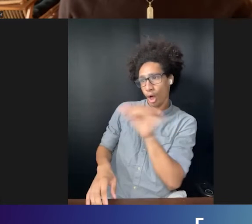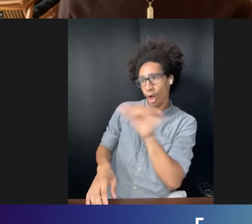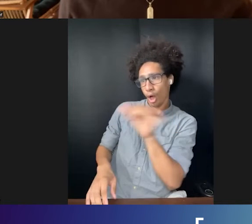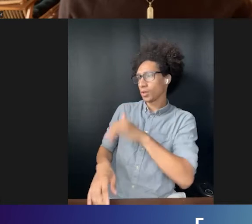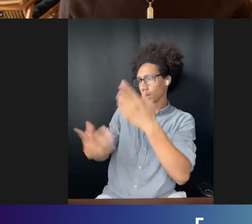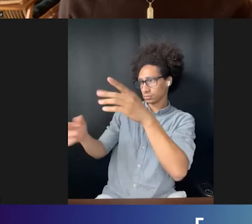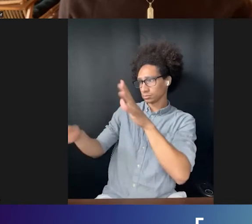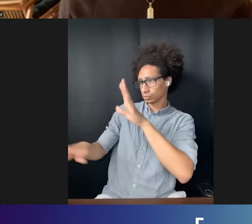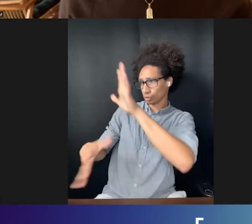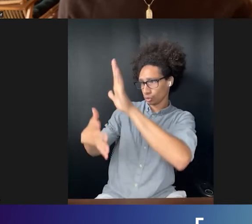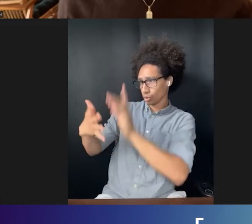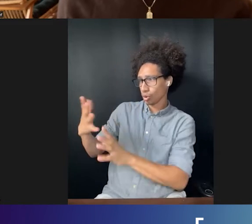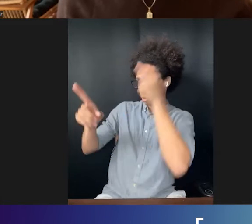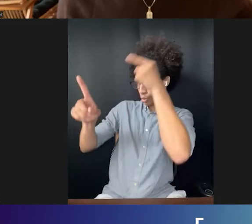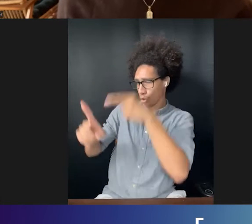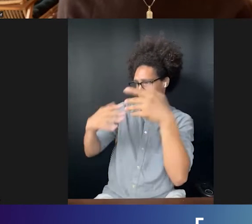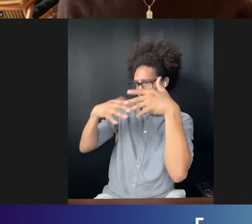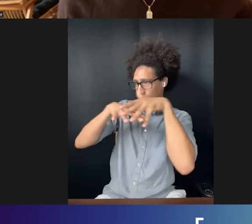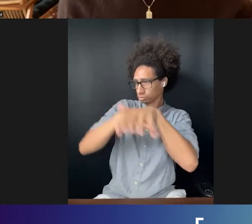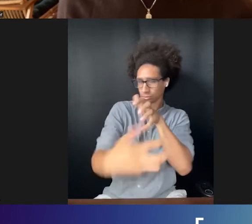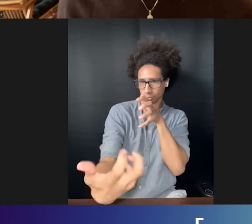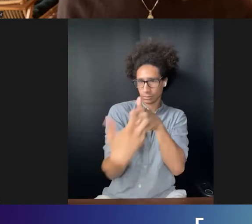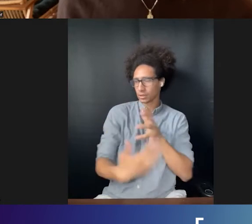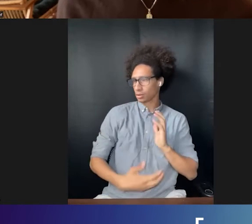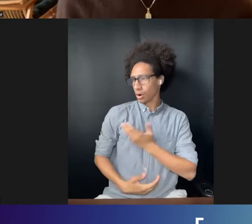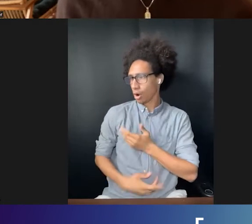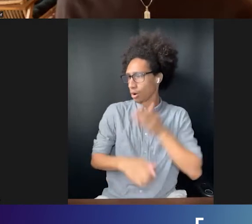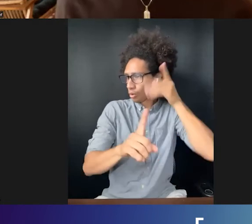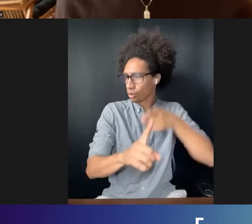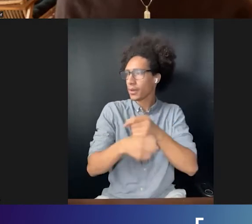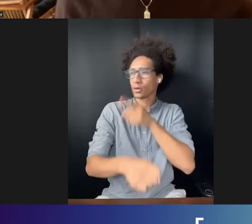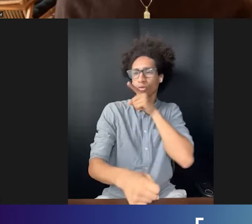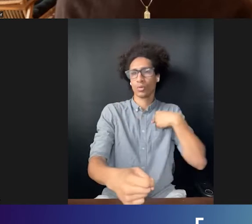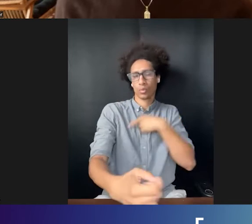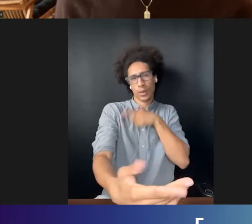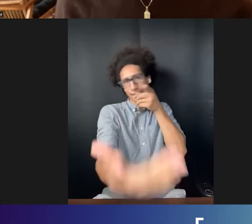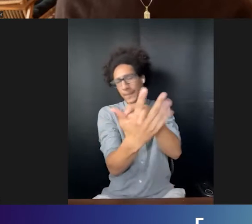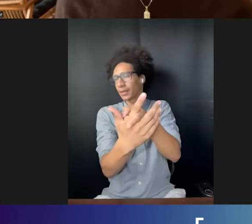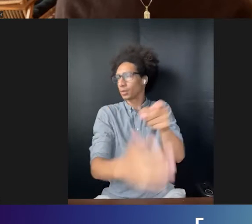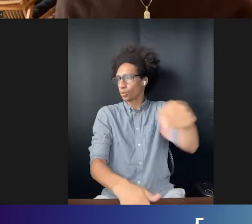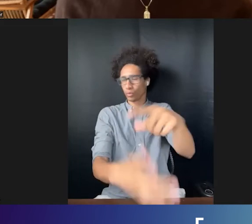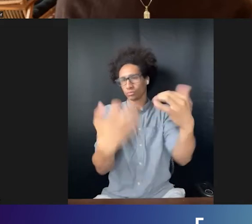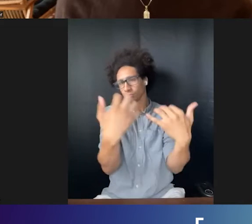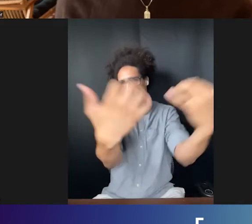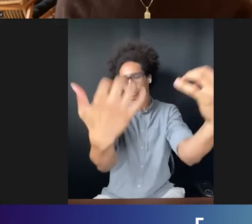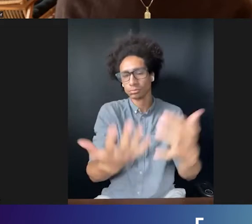So, yeah, I just I say that not to to to be disheartening.